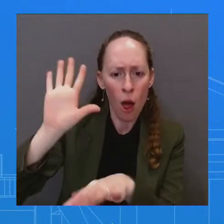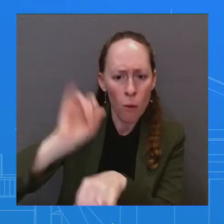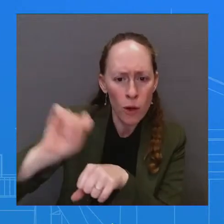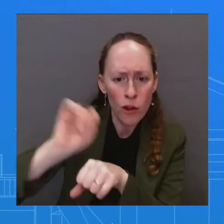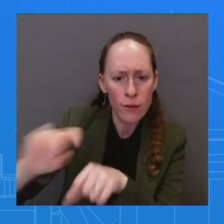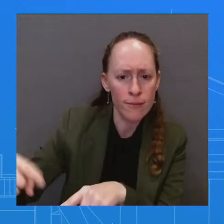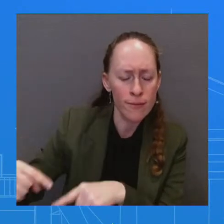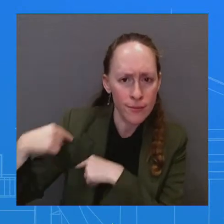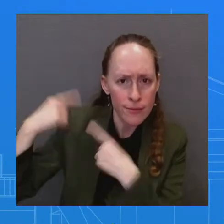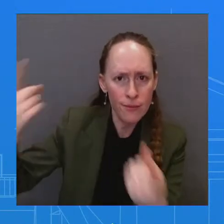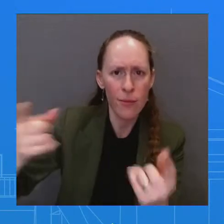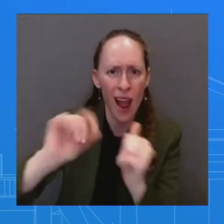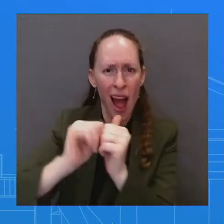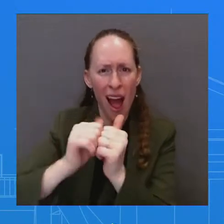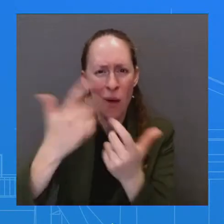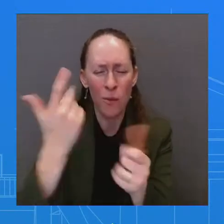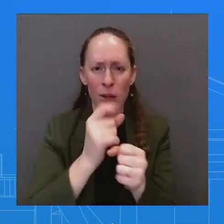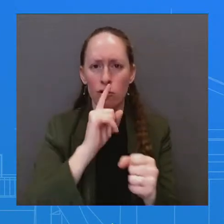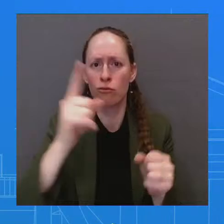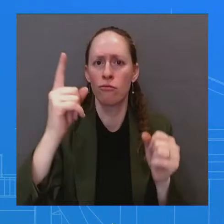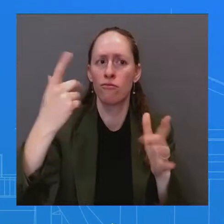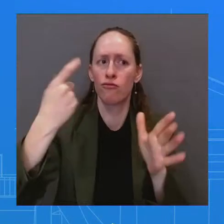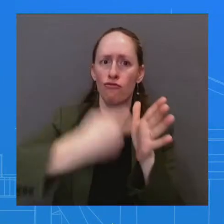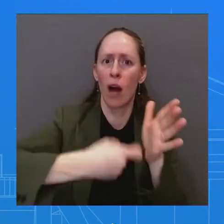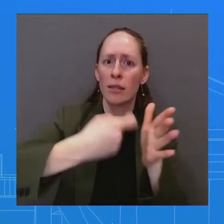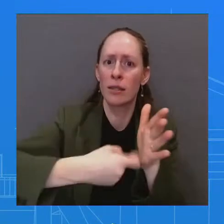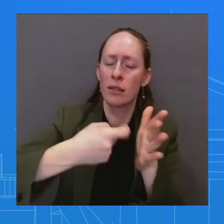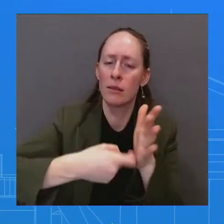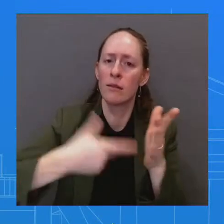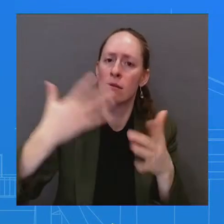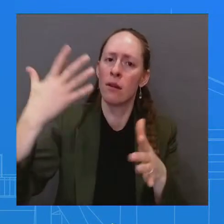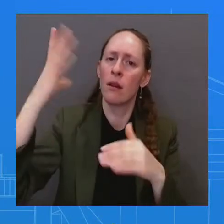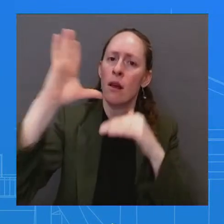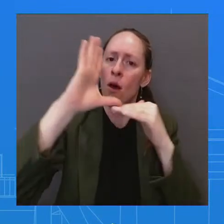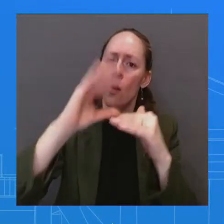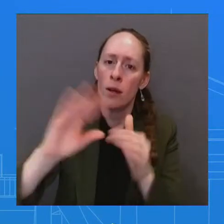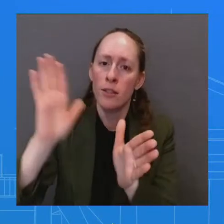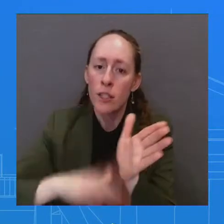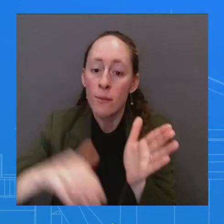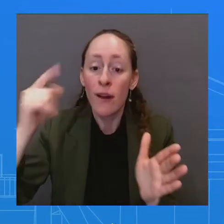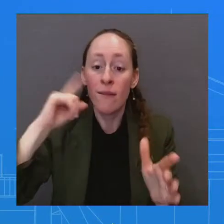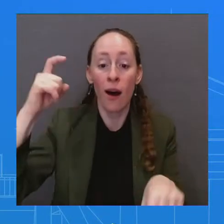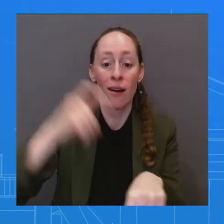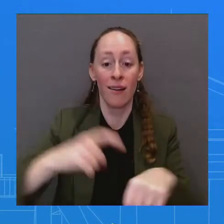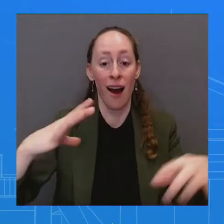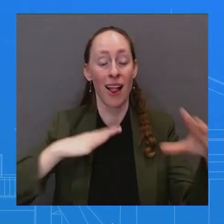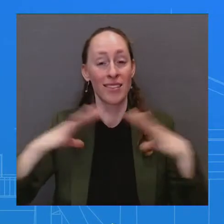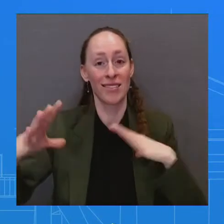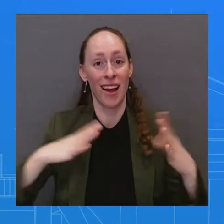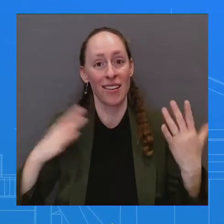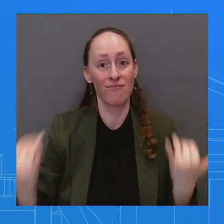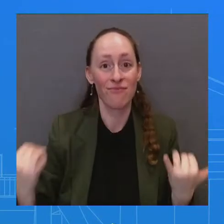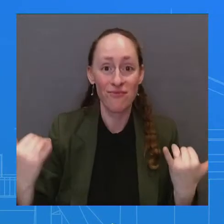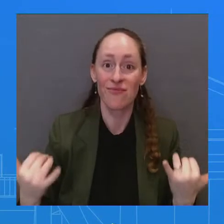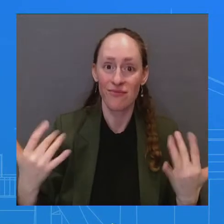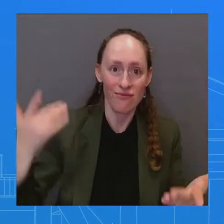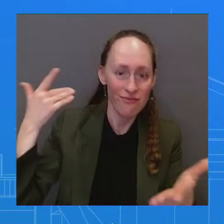on everyday items from gas to groceries. As holiday -- as holiday shopping starts, shelves are stocked and prices --